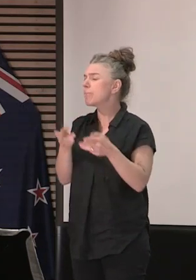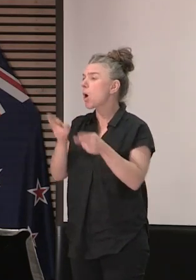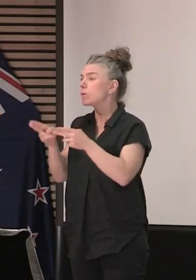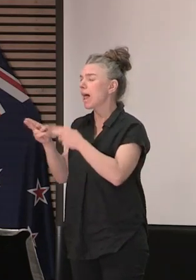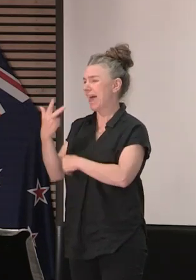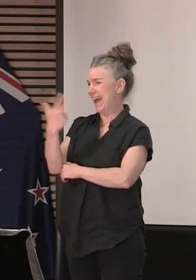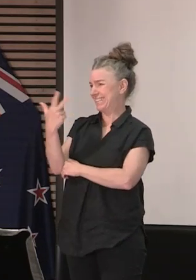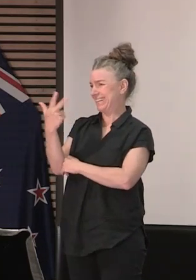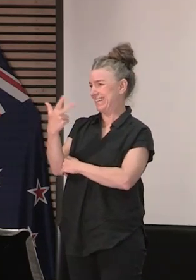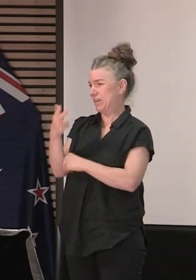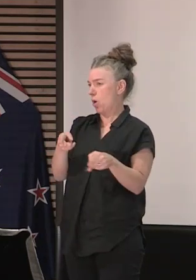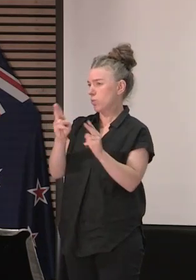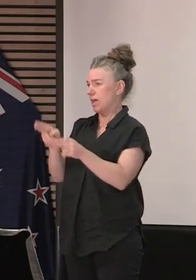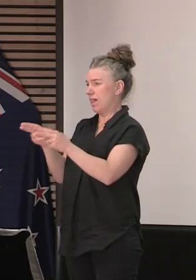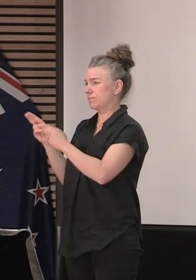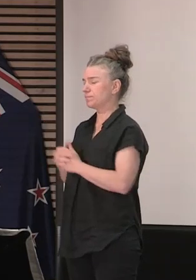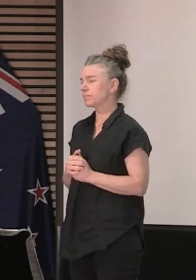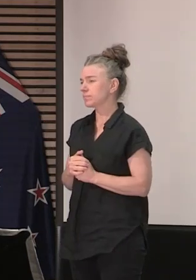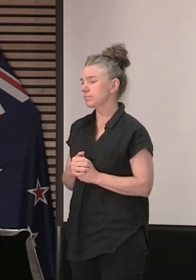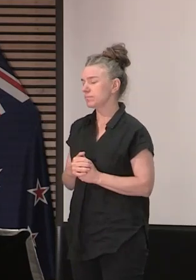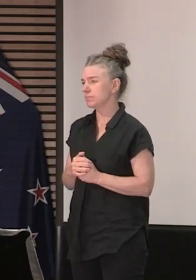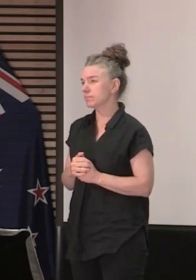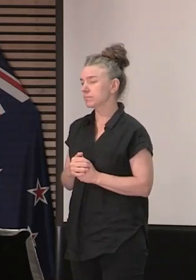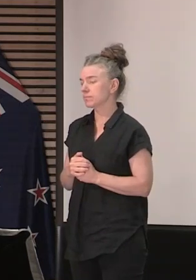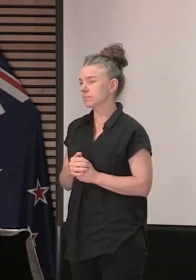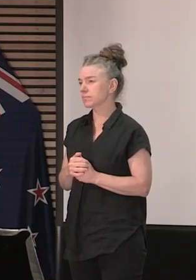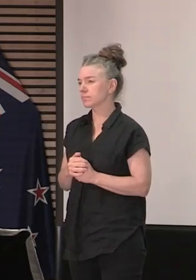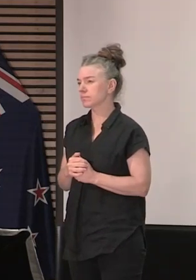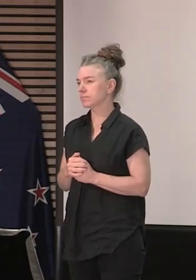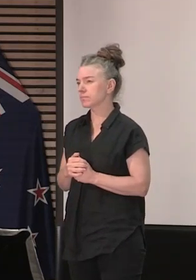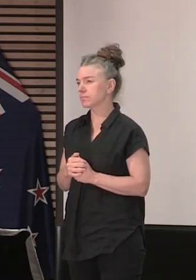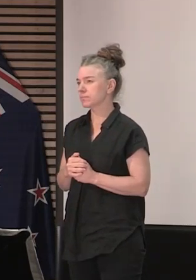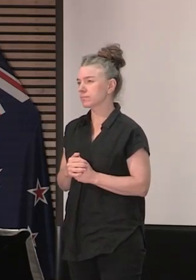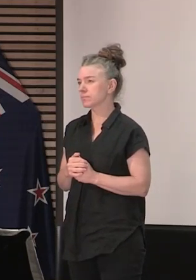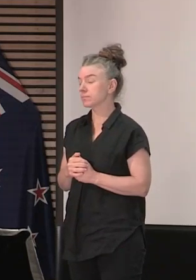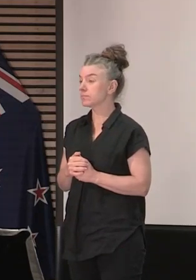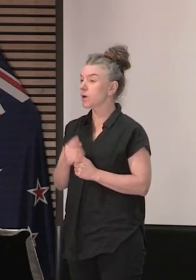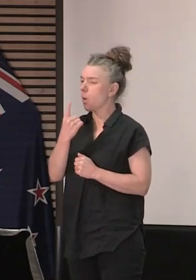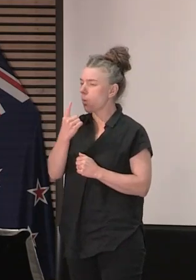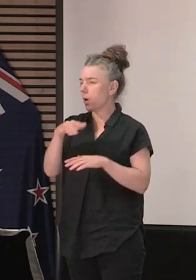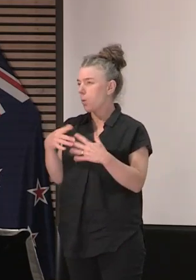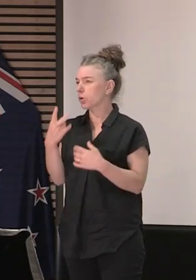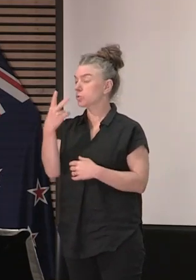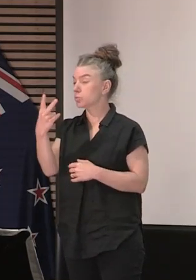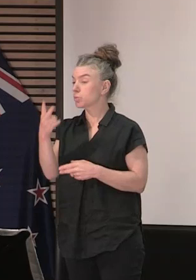Of which, one or twowill be specifically put asidefor the strict quarantineconditions.